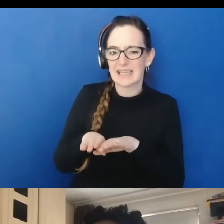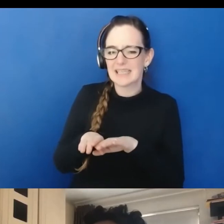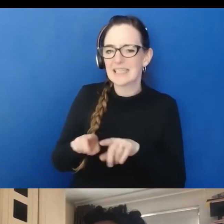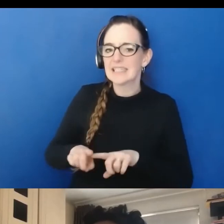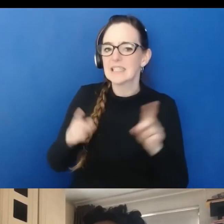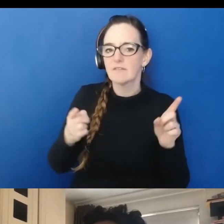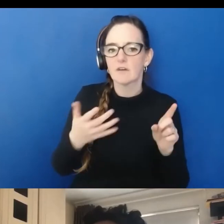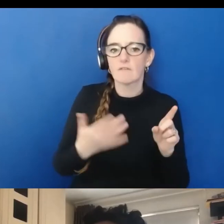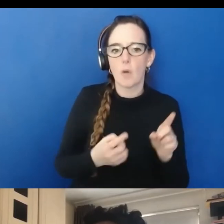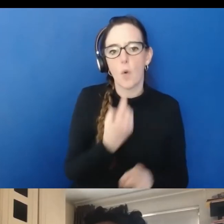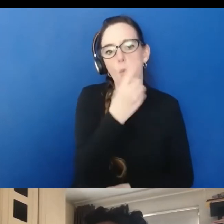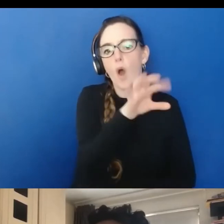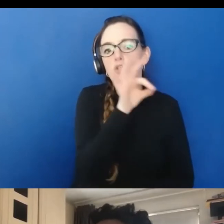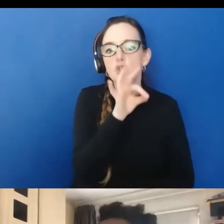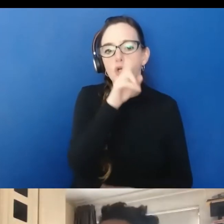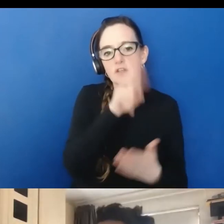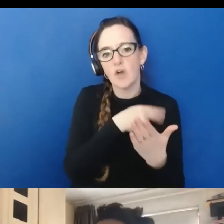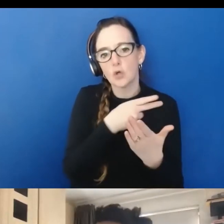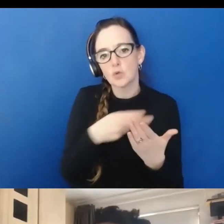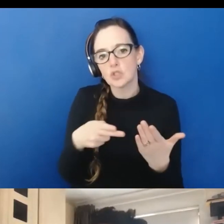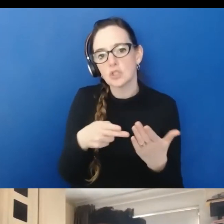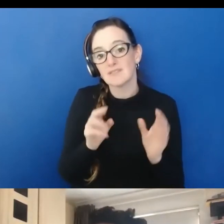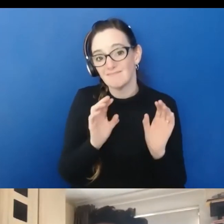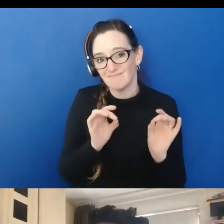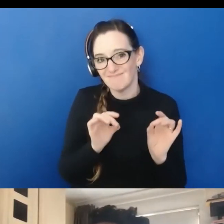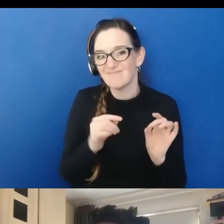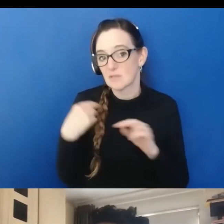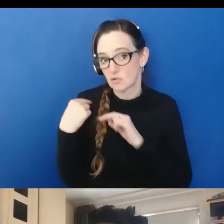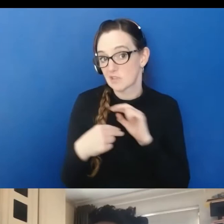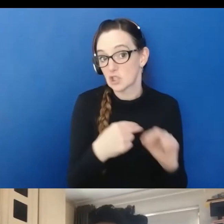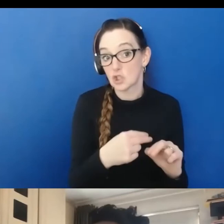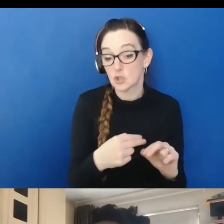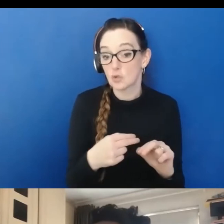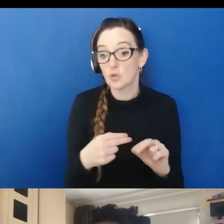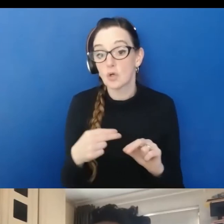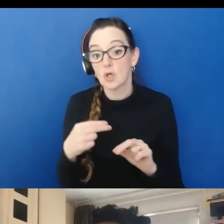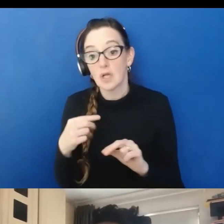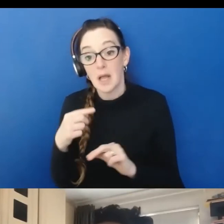one-choice original voting format but you can do that on a excel sheet,